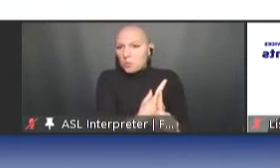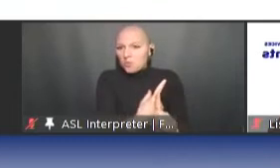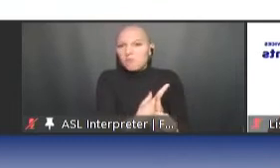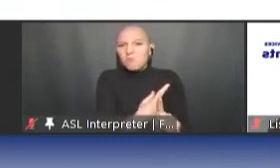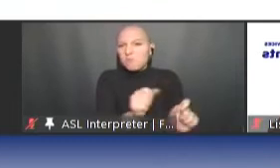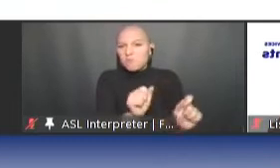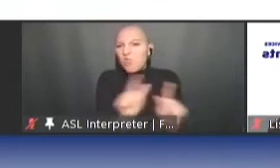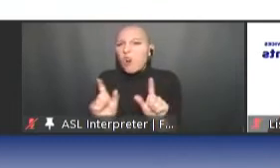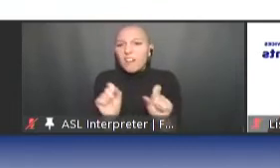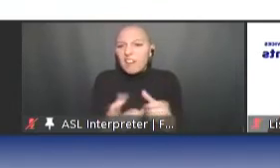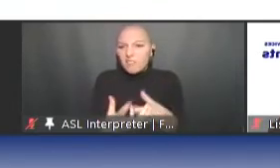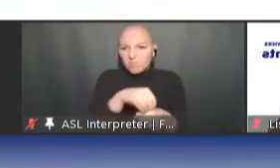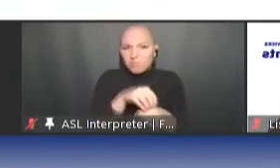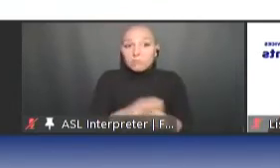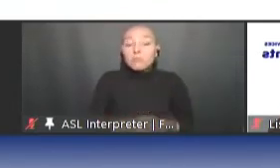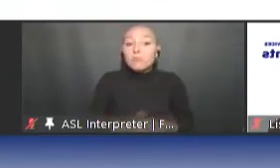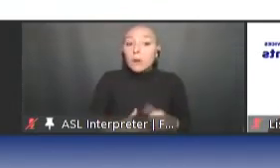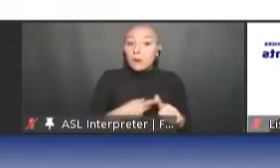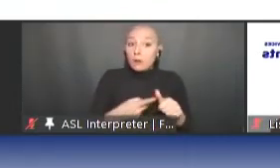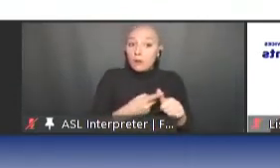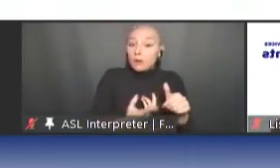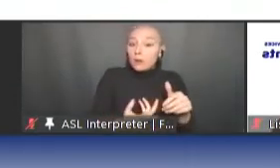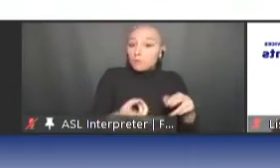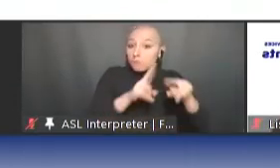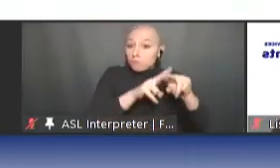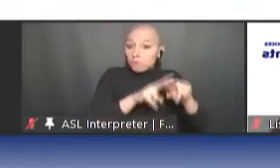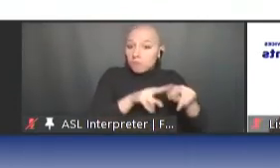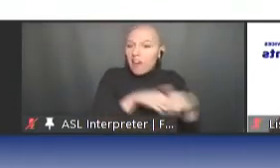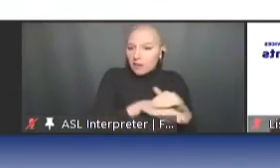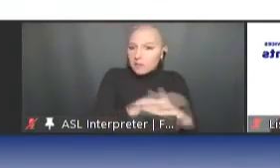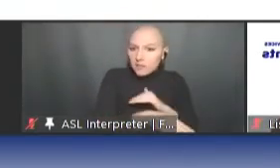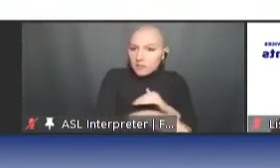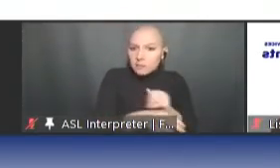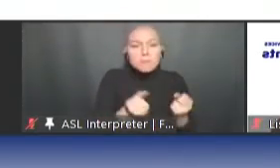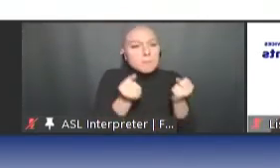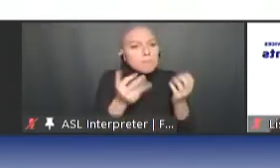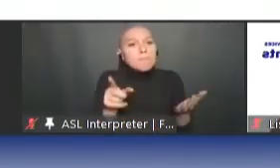vaccination campaign, we saw many large employers are waiting for on-site vaccination clinics